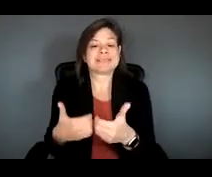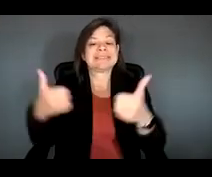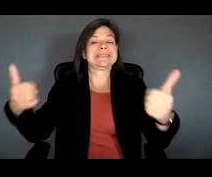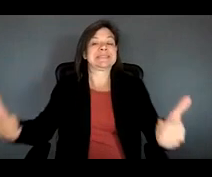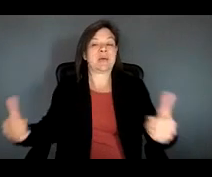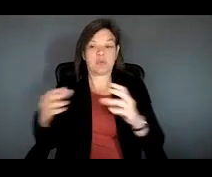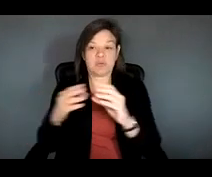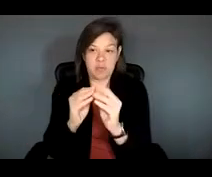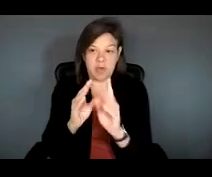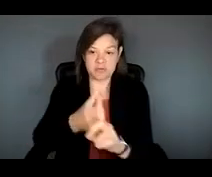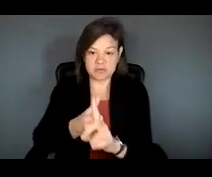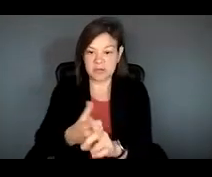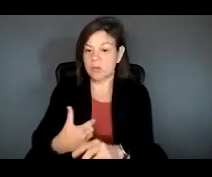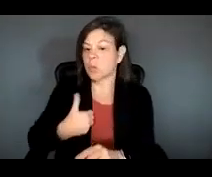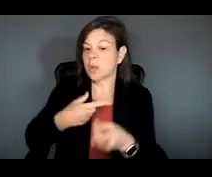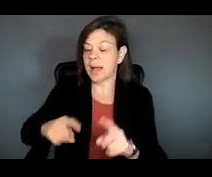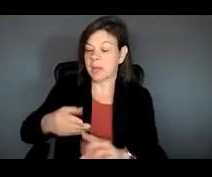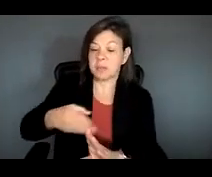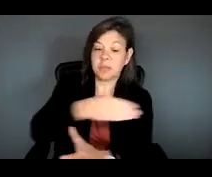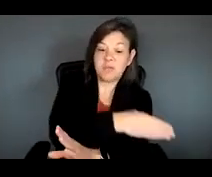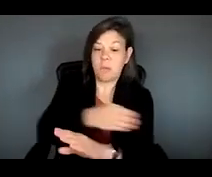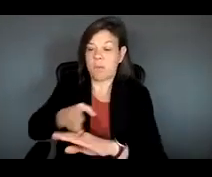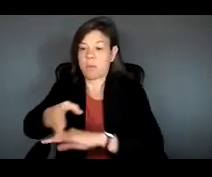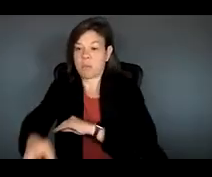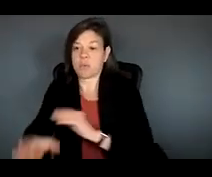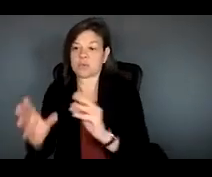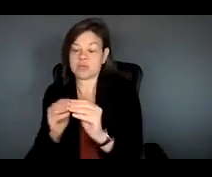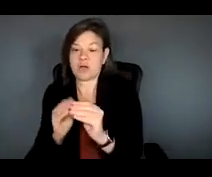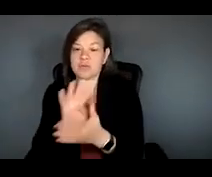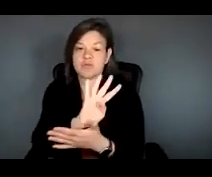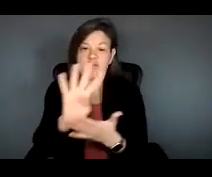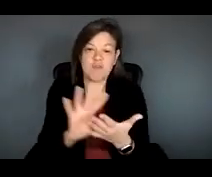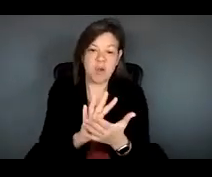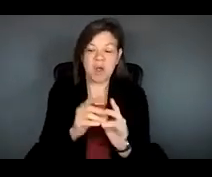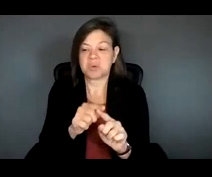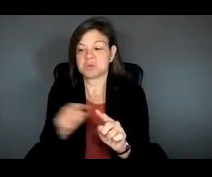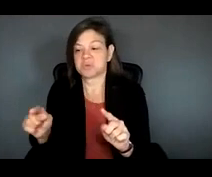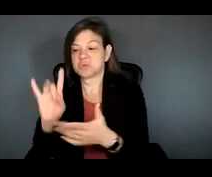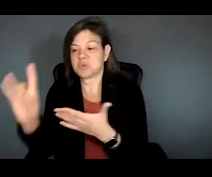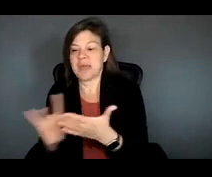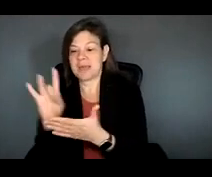itself. They're going to happen before or after for four to eight hours -- for four